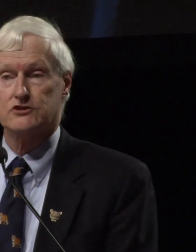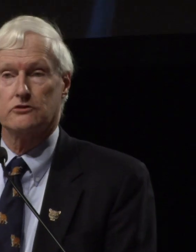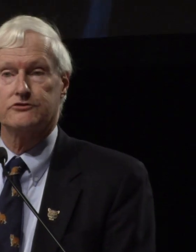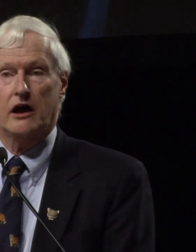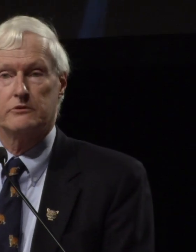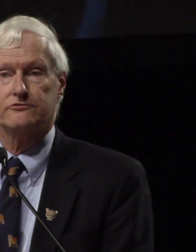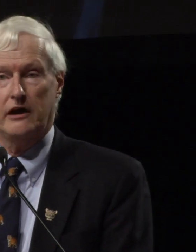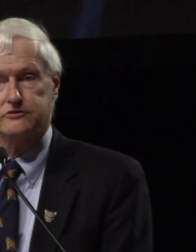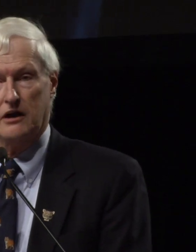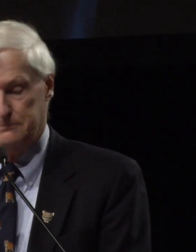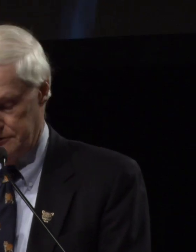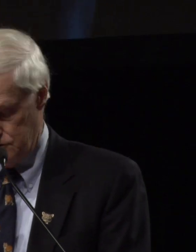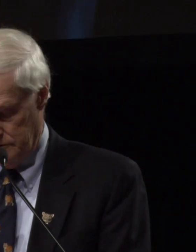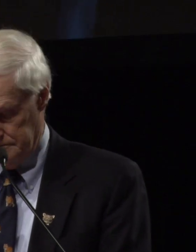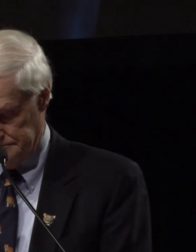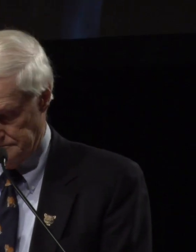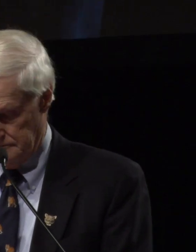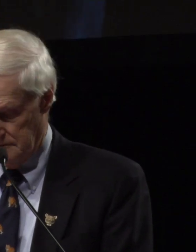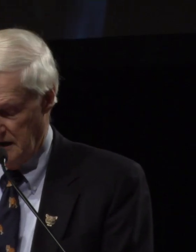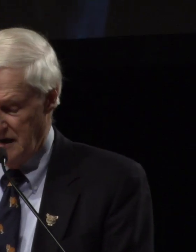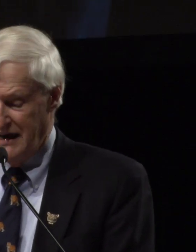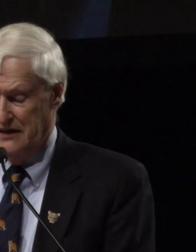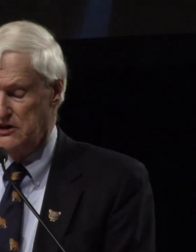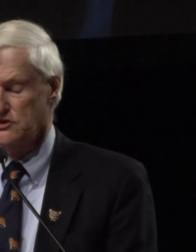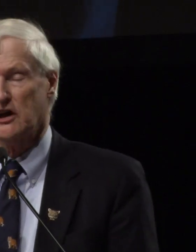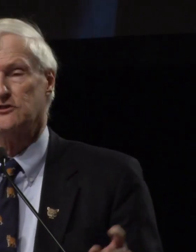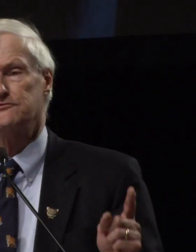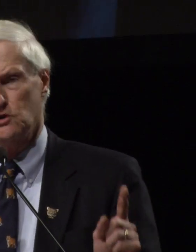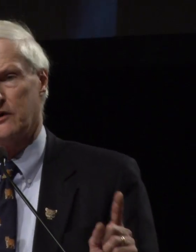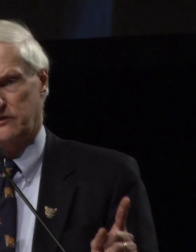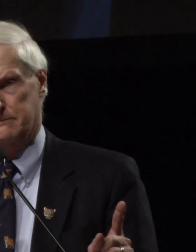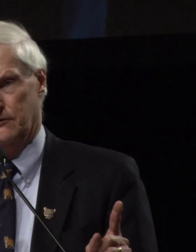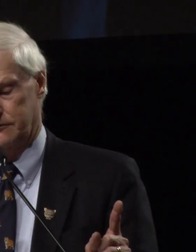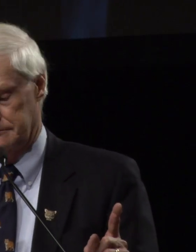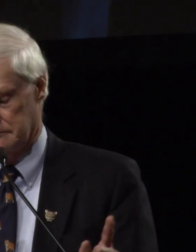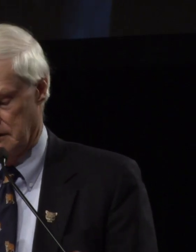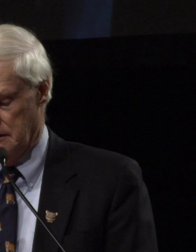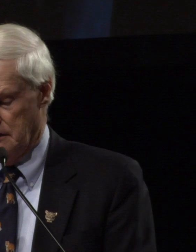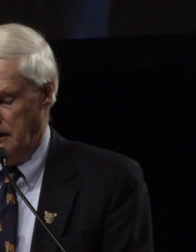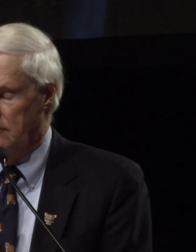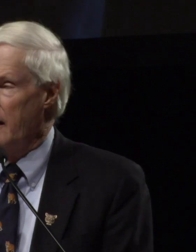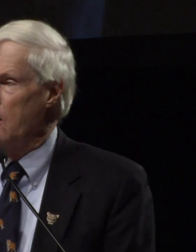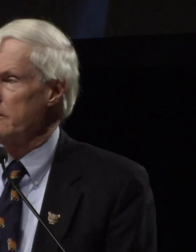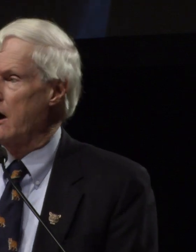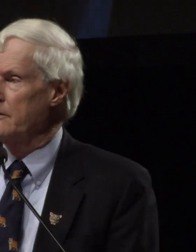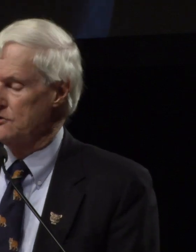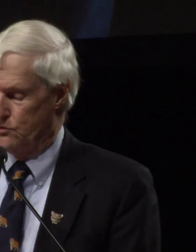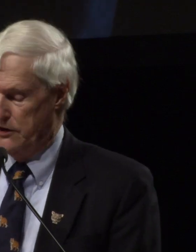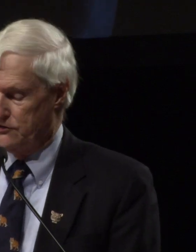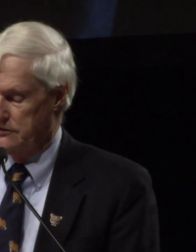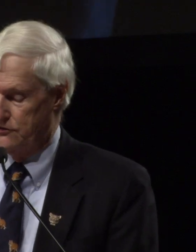CYBERDEFENSE COMPETITION. THESE ARE JUST A FEW EXAMPLES OF HOW WE ARE INCREASINGLY SENDING